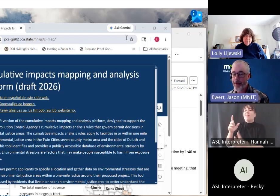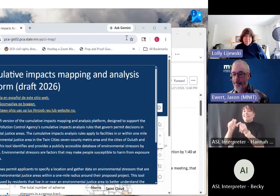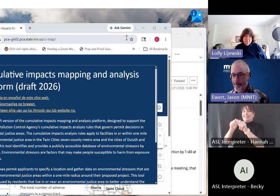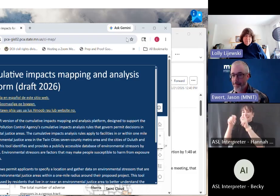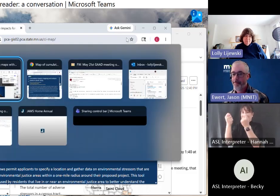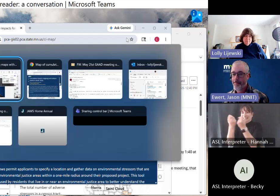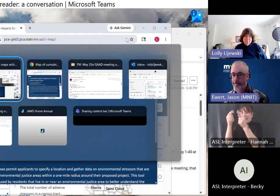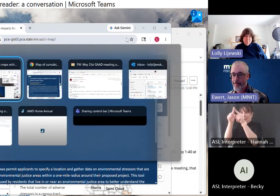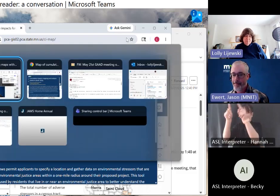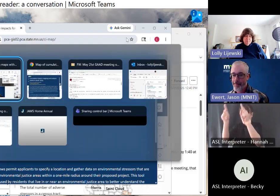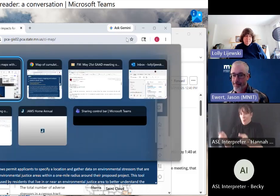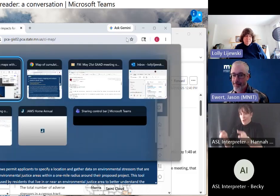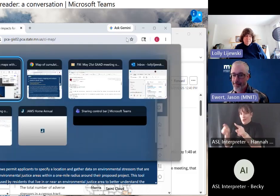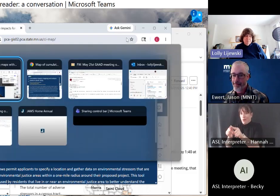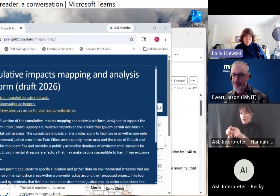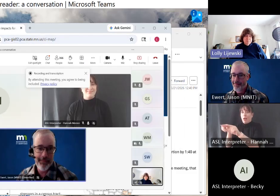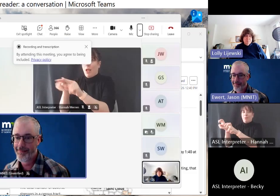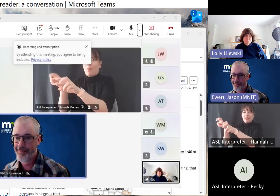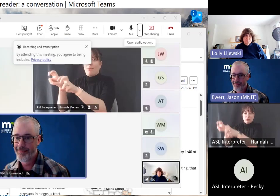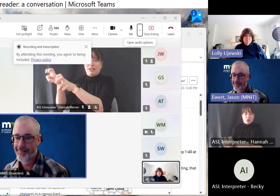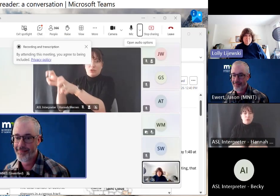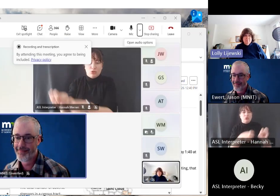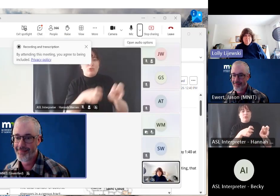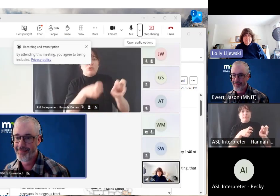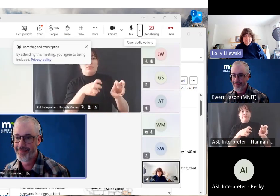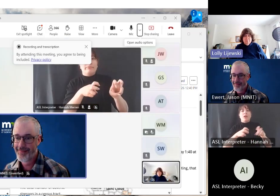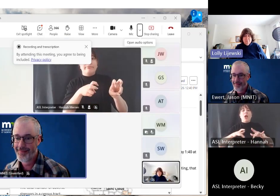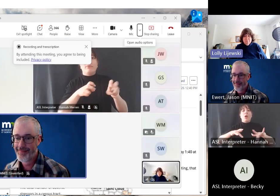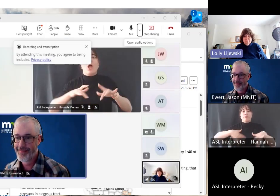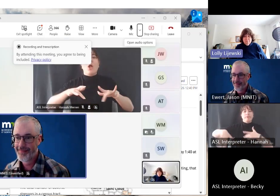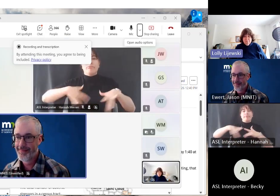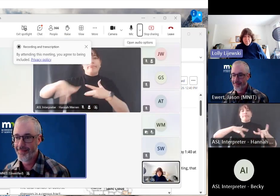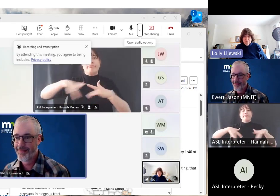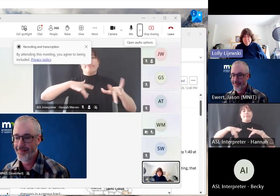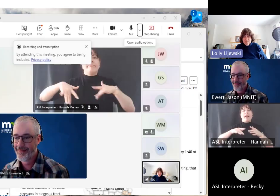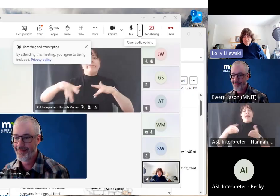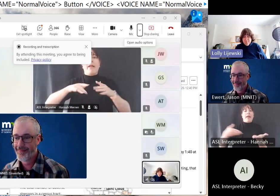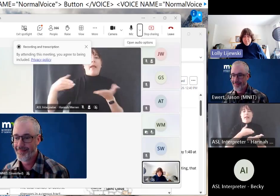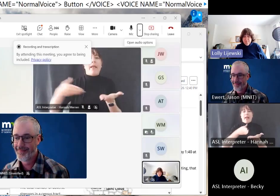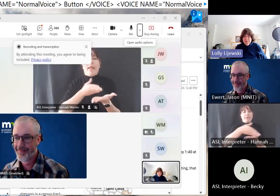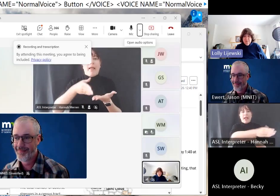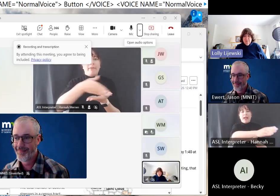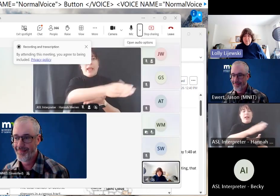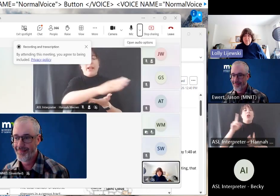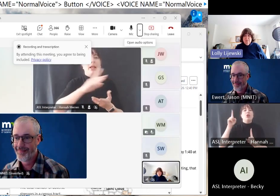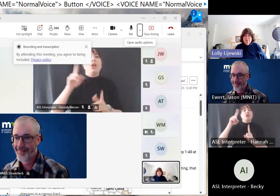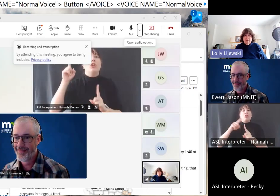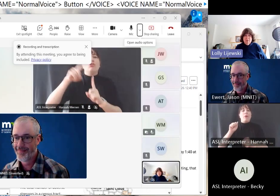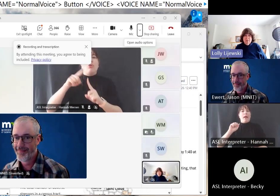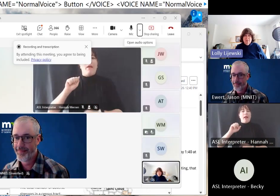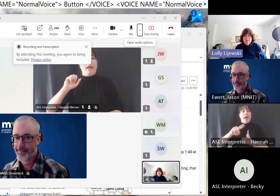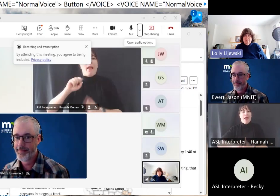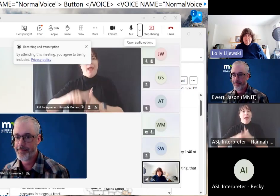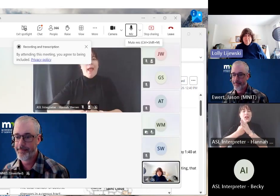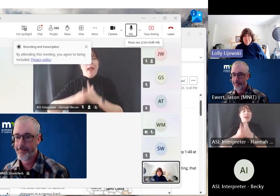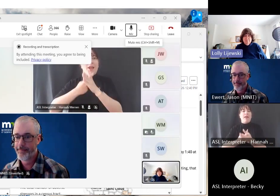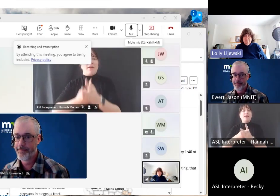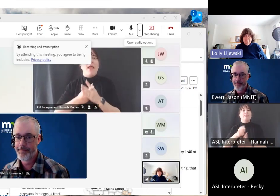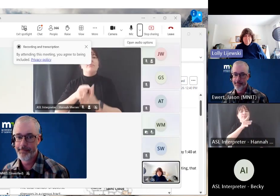SPEAKER (SR): Task switching. Navigating maps with a screen reader and a conversation protocol bar, Microsoft Teams. Two of eight, to move to an item, press-- Open audio options. Button collapsed. OK. Mute button.